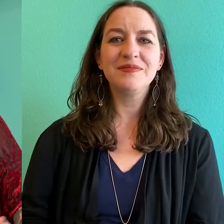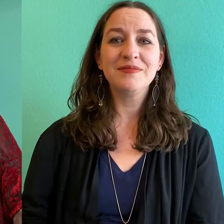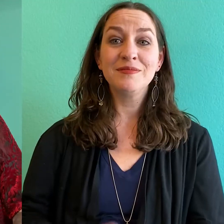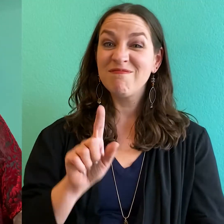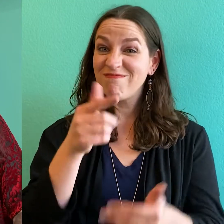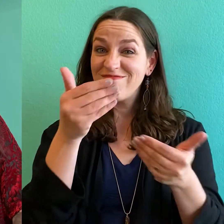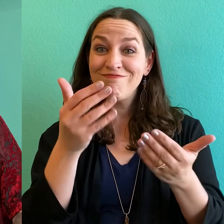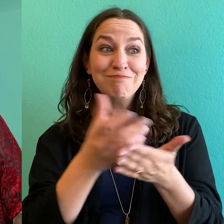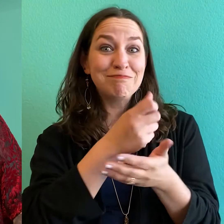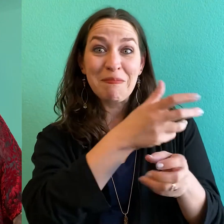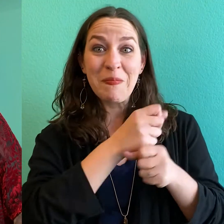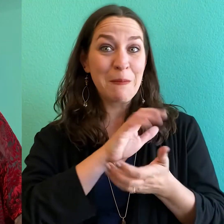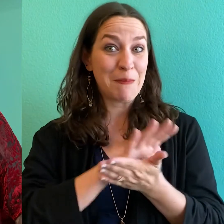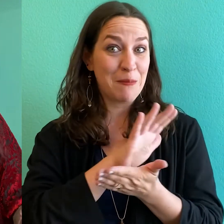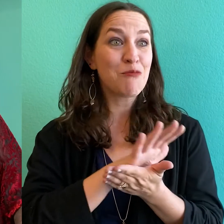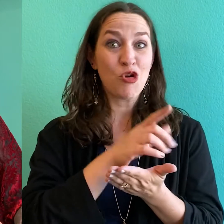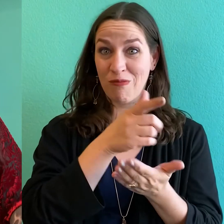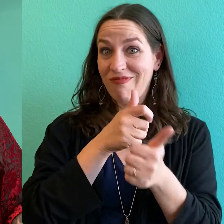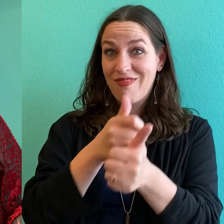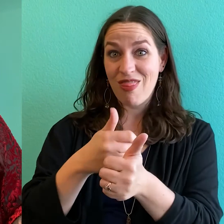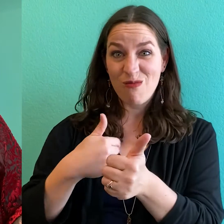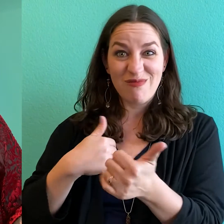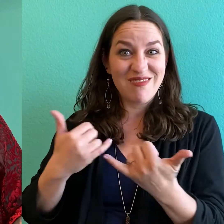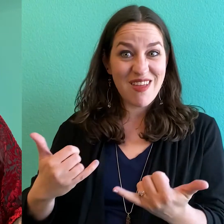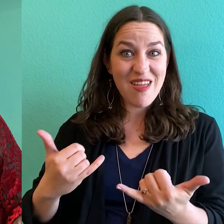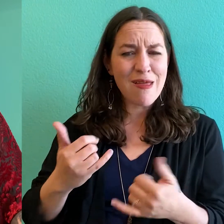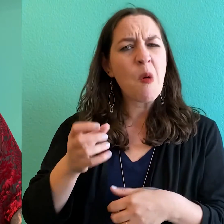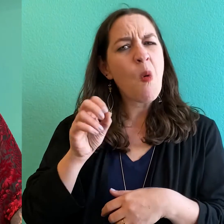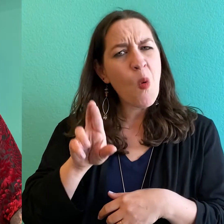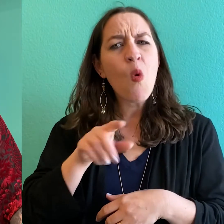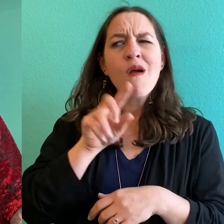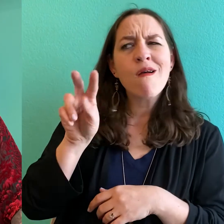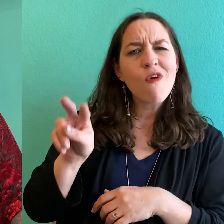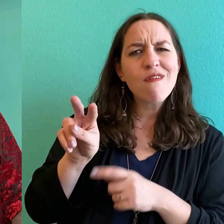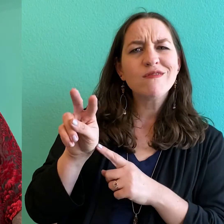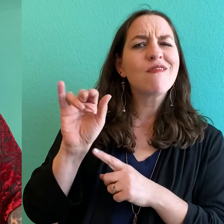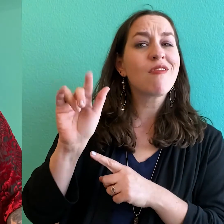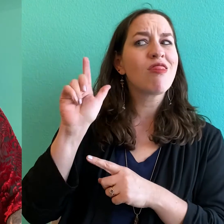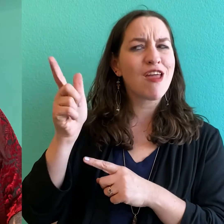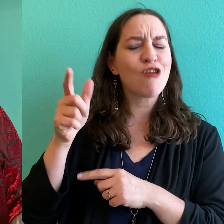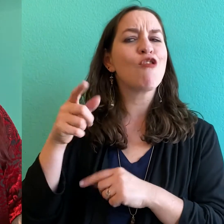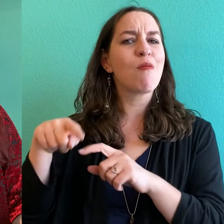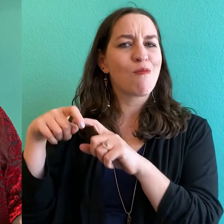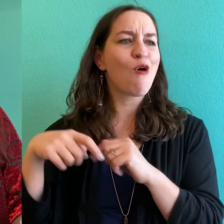Now, you may want to grab a piece of paper and do this activity along with me, or you might like to just watch and do it later on your own time.